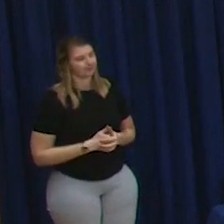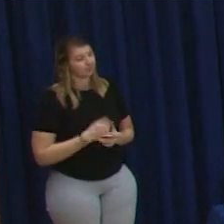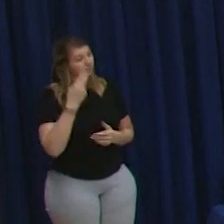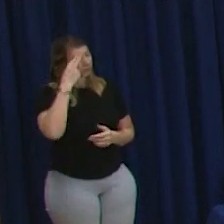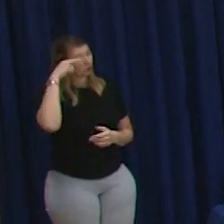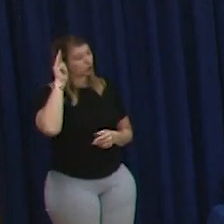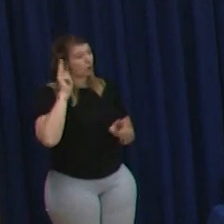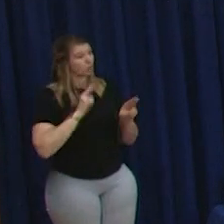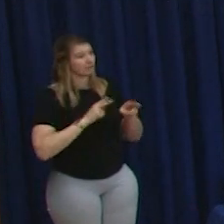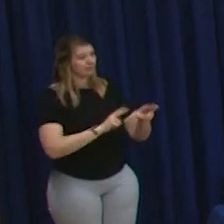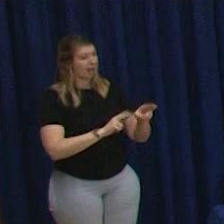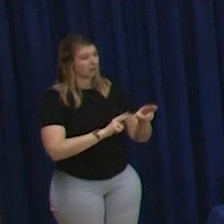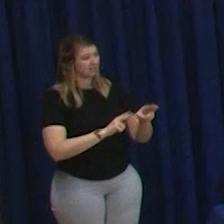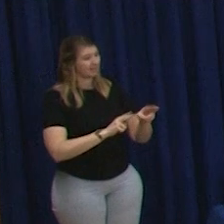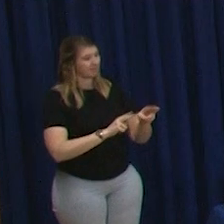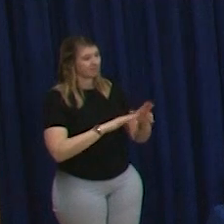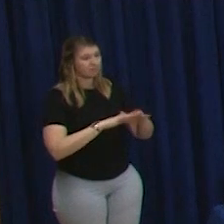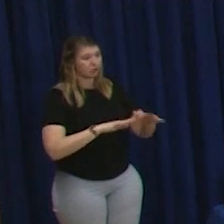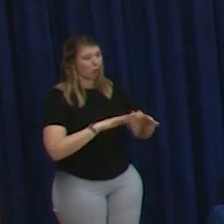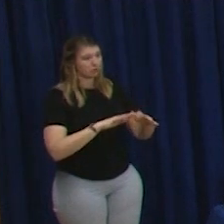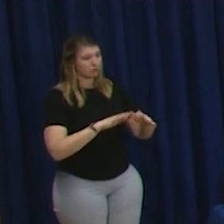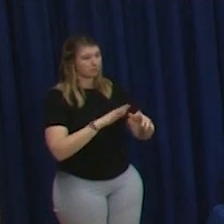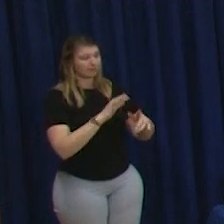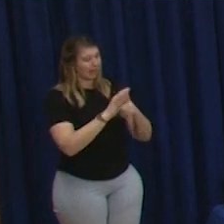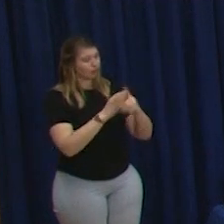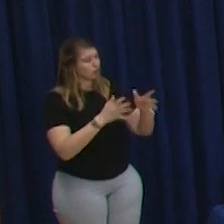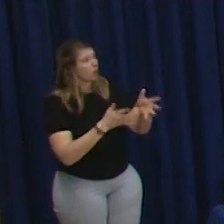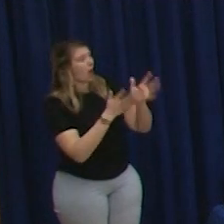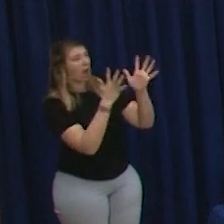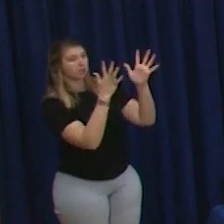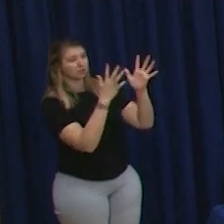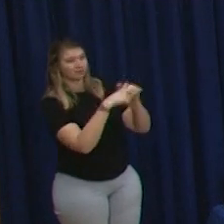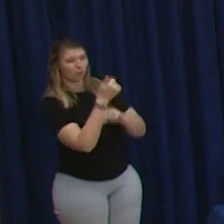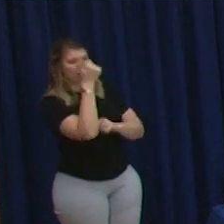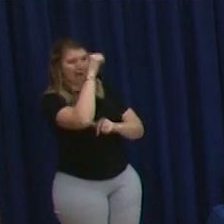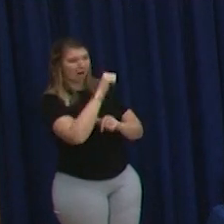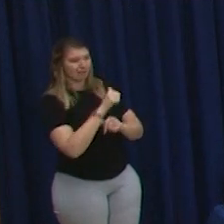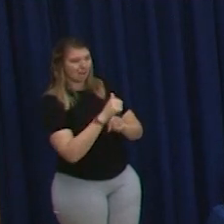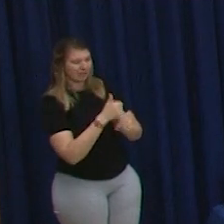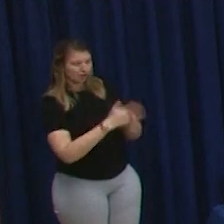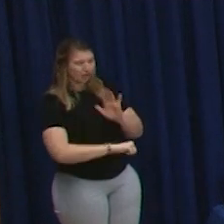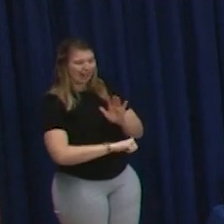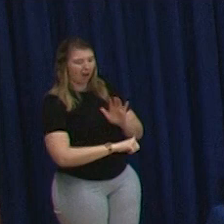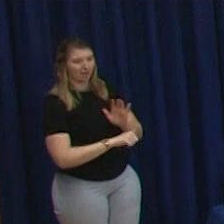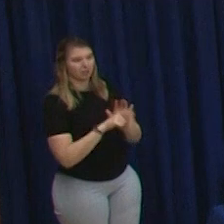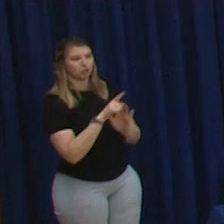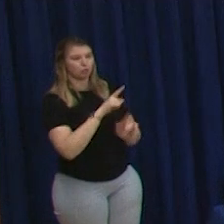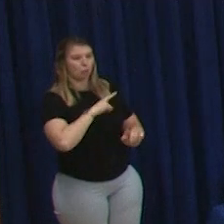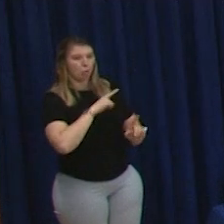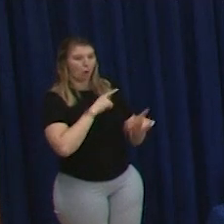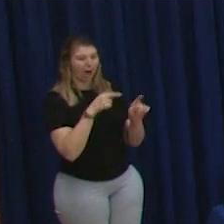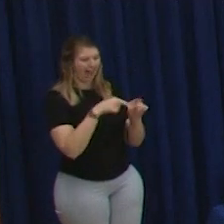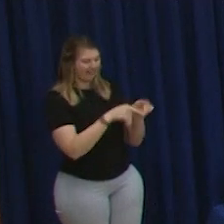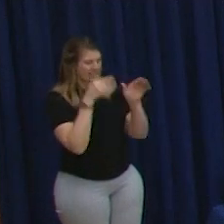in that definition, or actually any definition of academic rigor, so why are these shifts so hard,